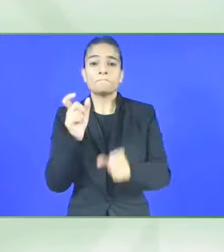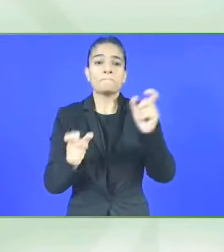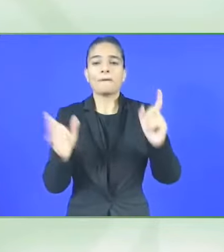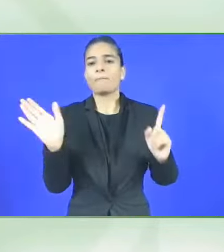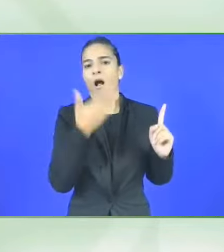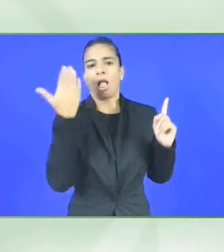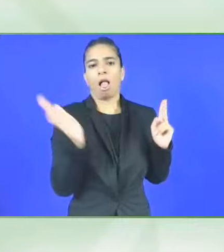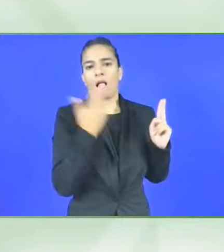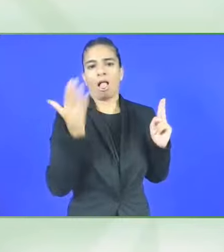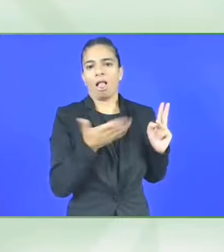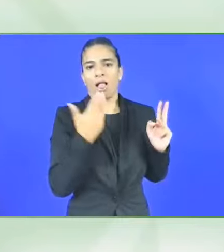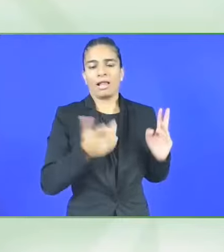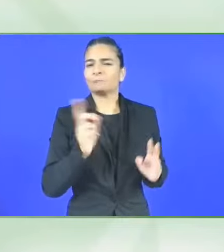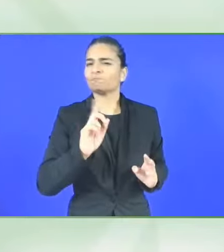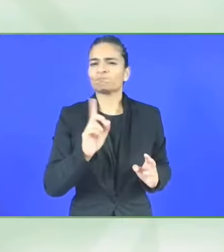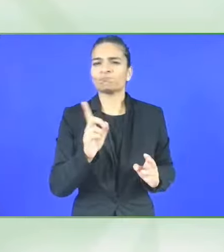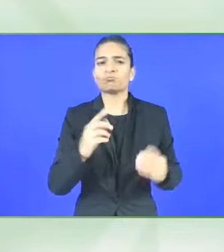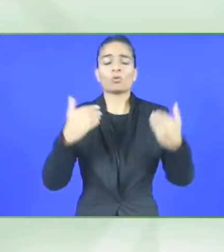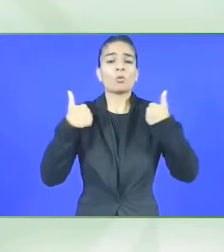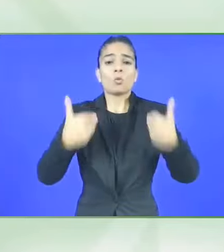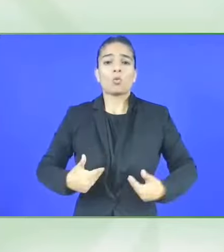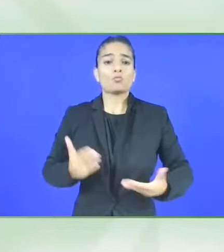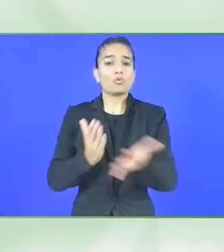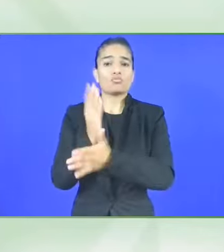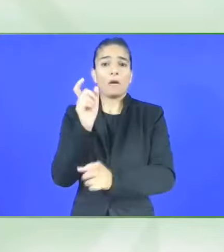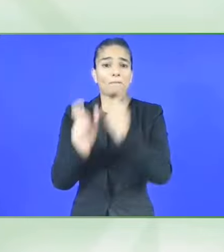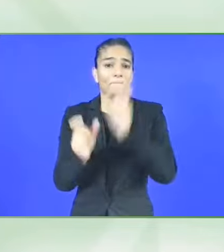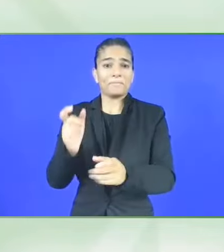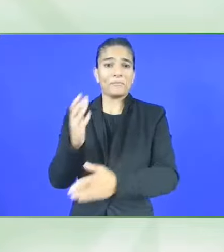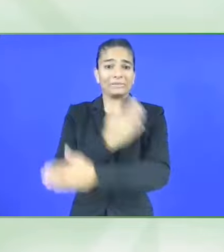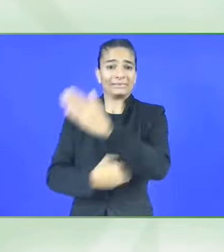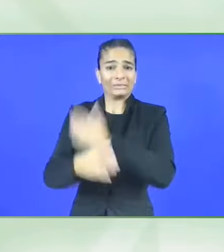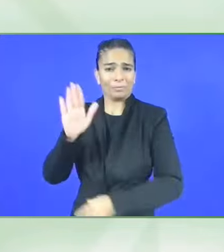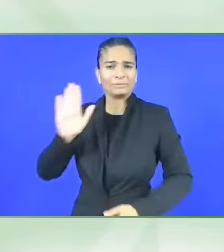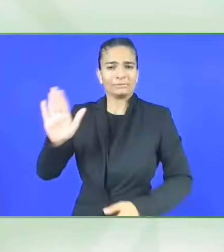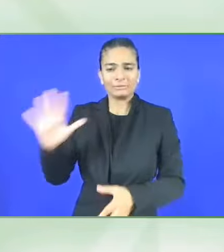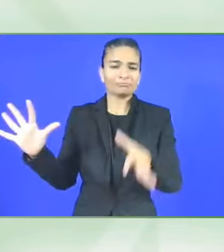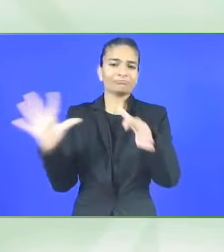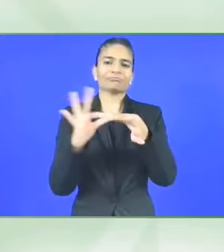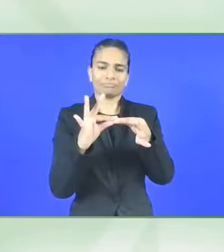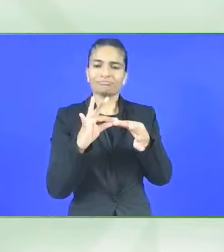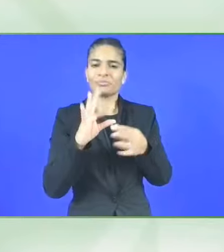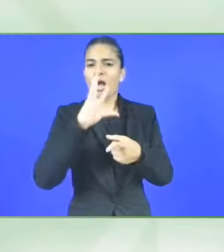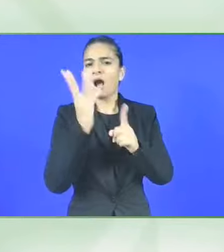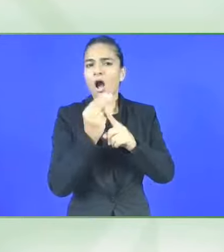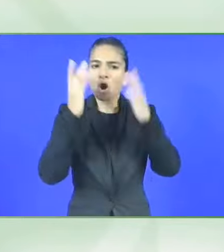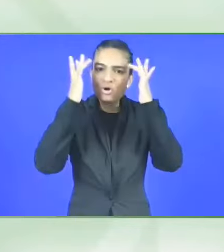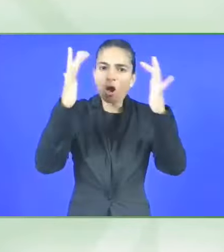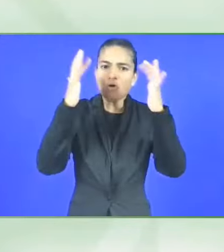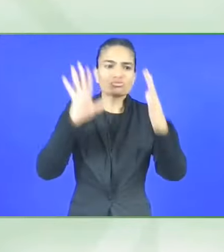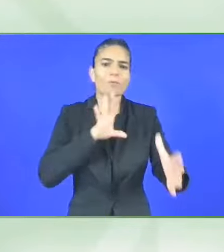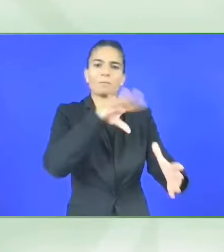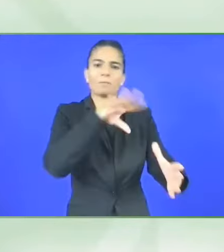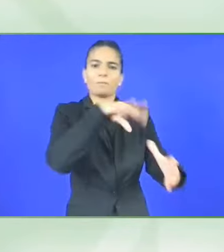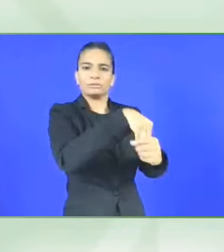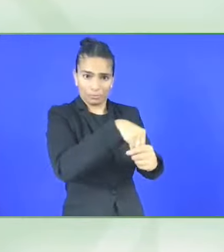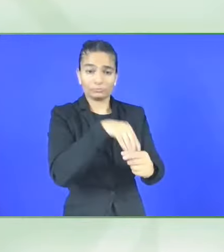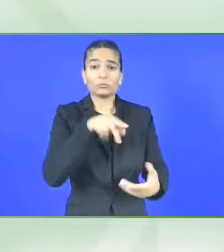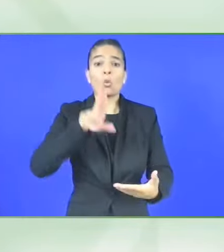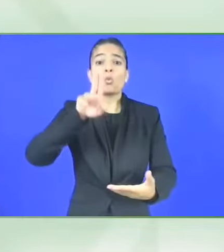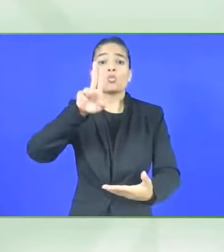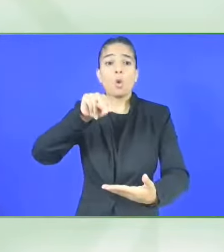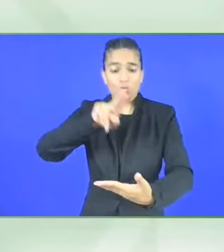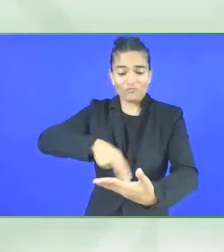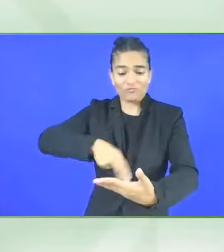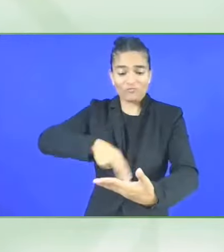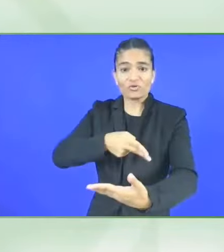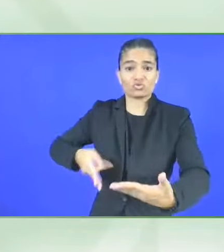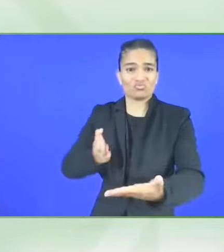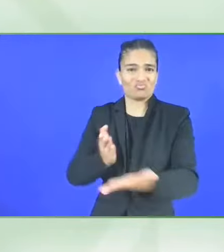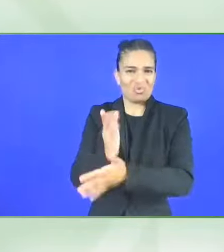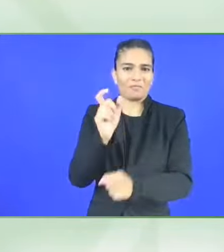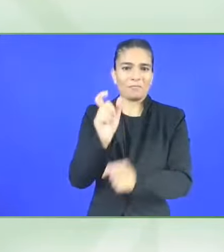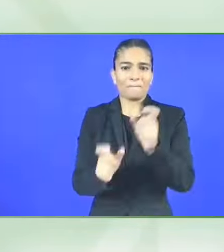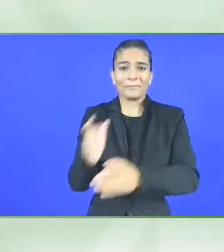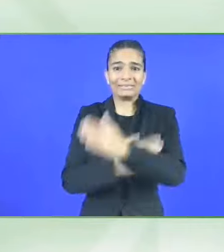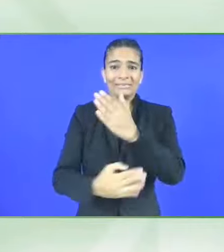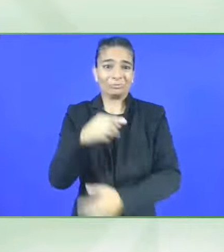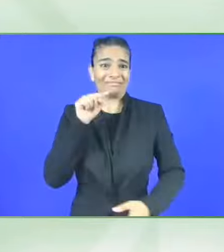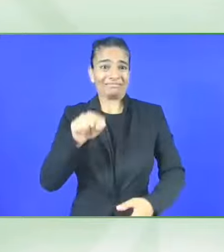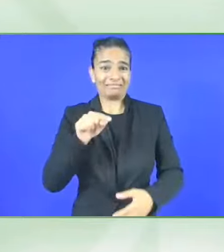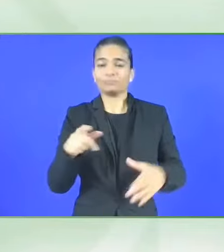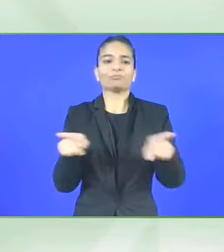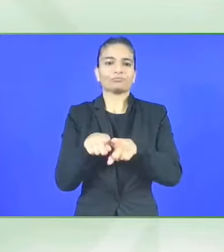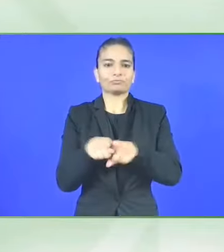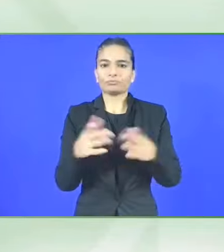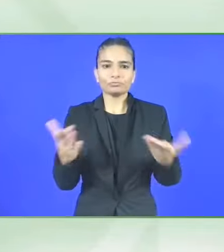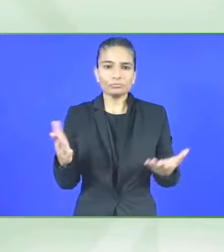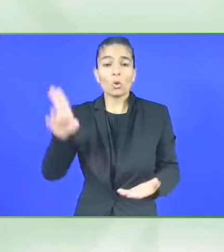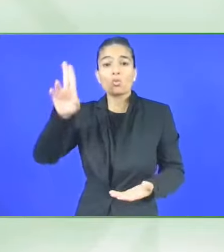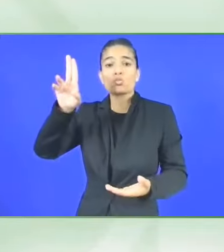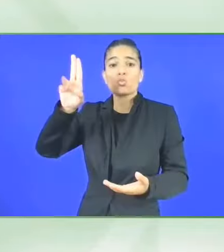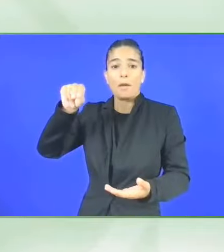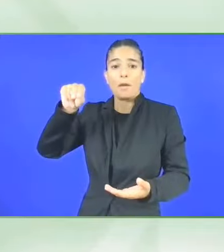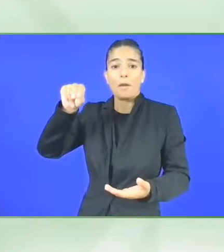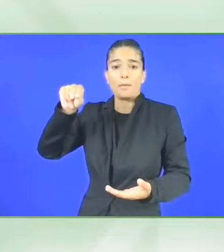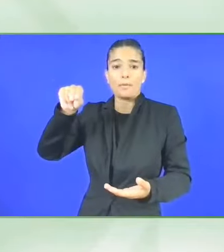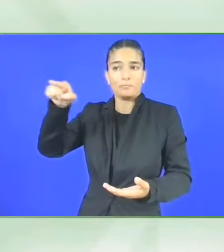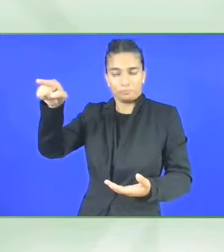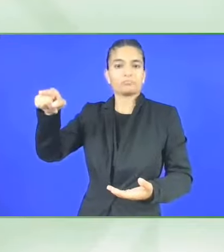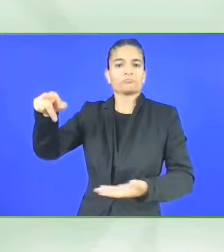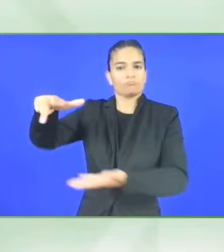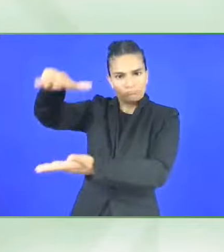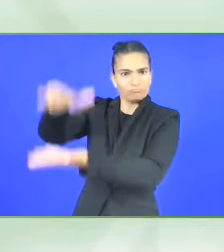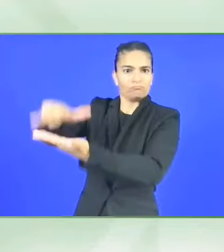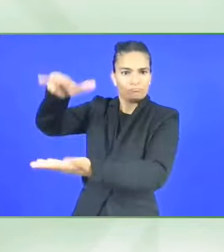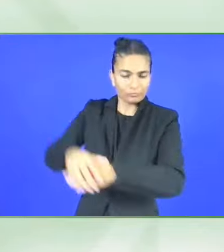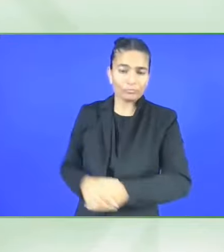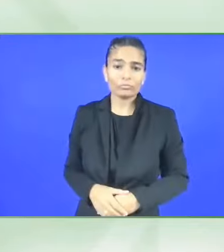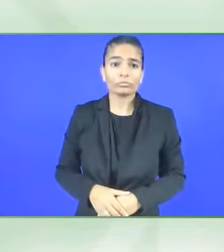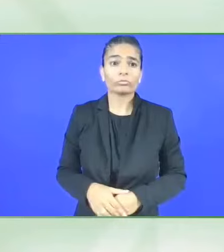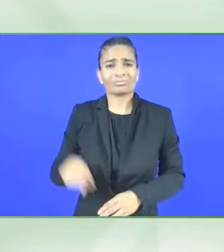Before we explore and experience the inclusive arts education, sign language, youth choirs,